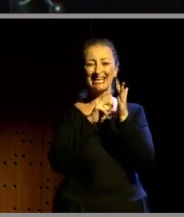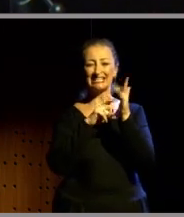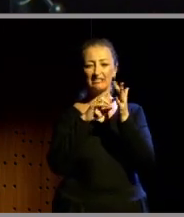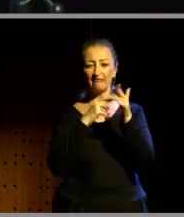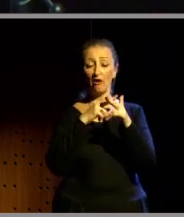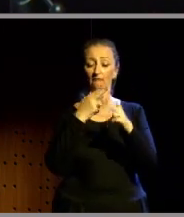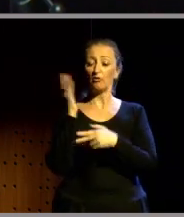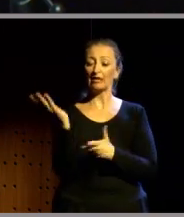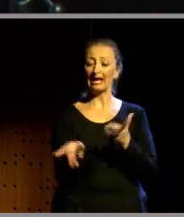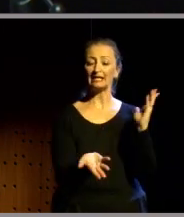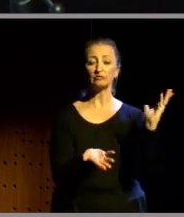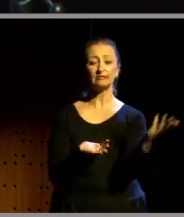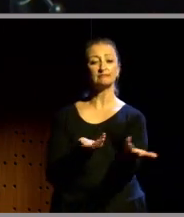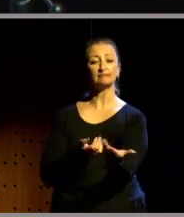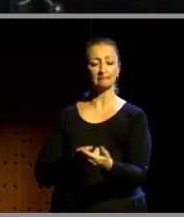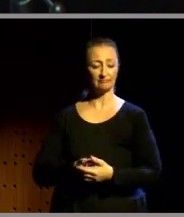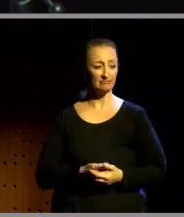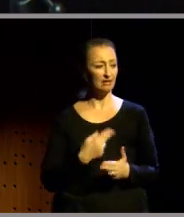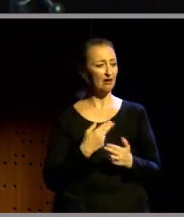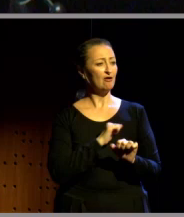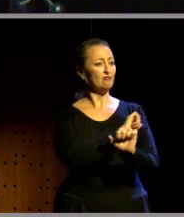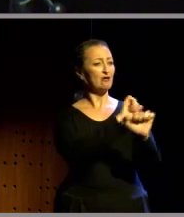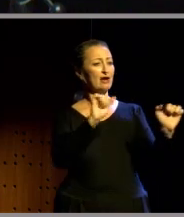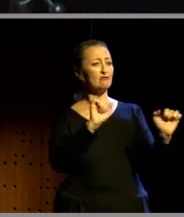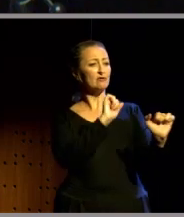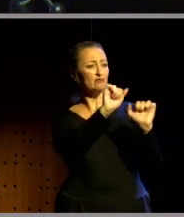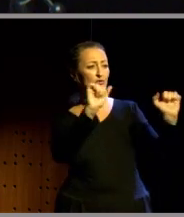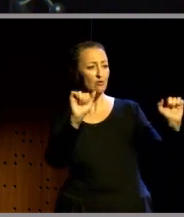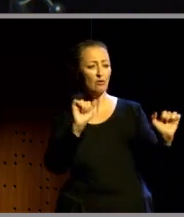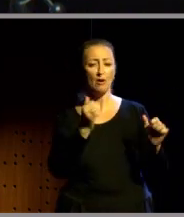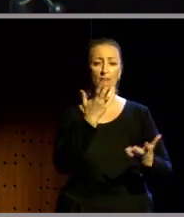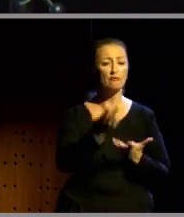tonight for sharing their stories and work with us we say thank you.